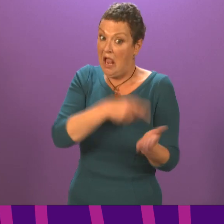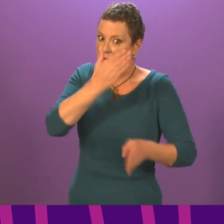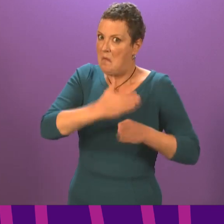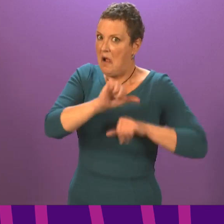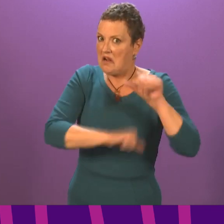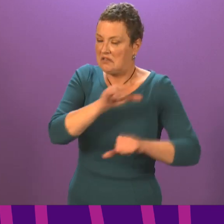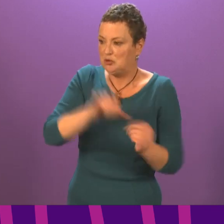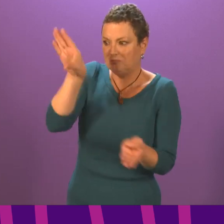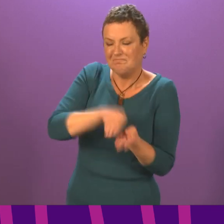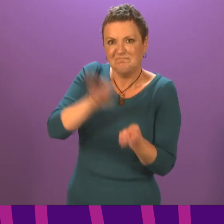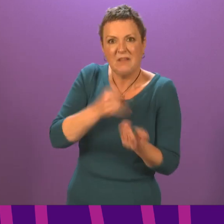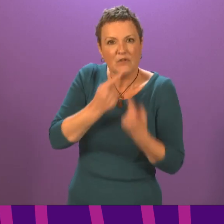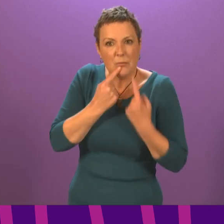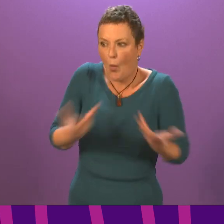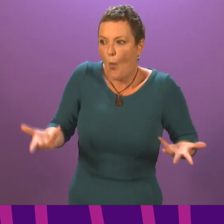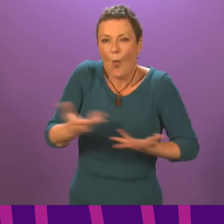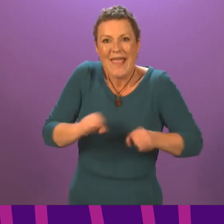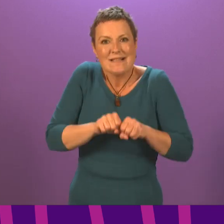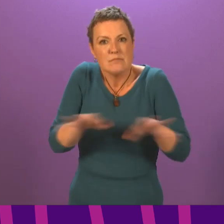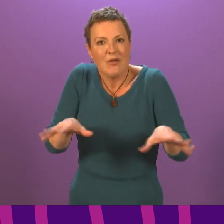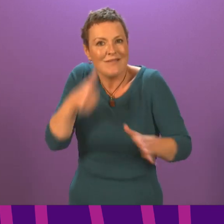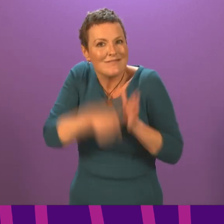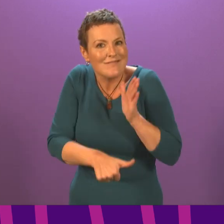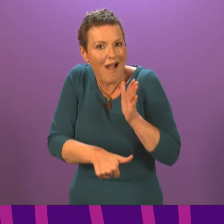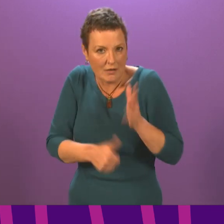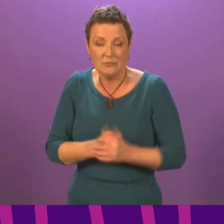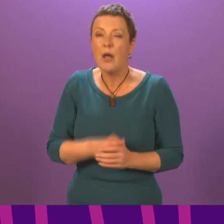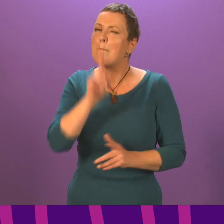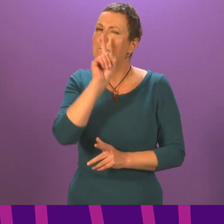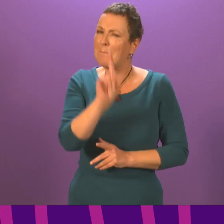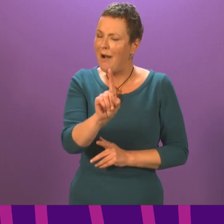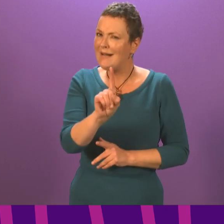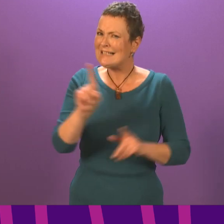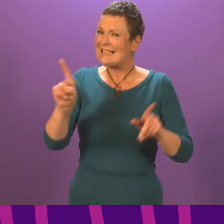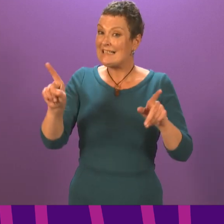is working well to do that. However, it has become obvious that there has been wider background